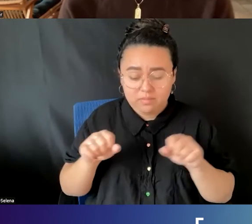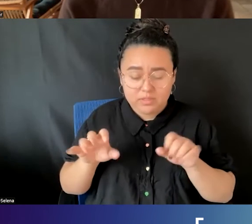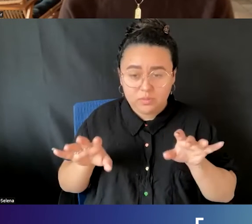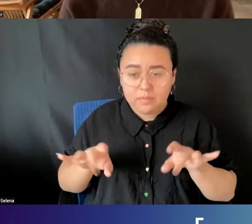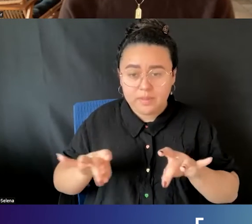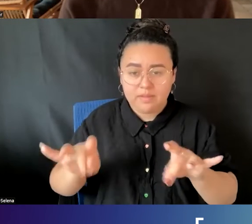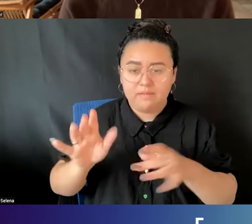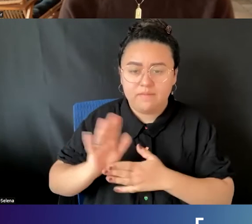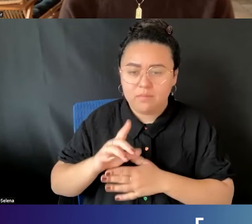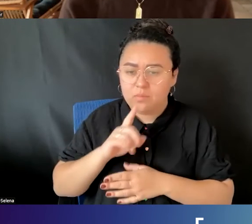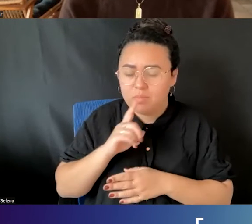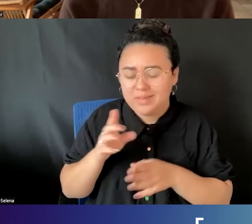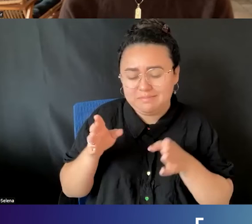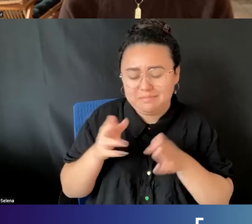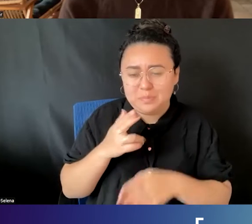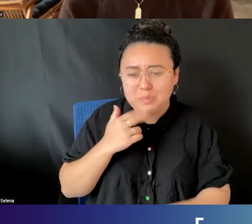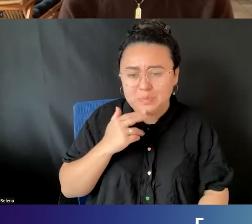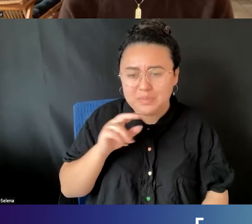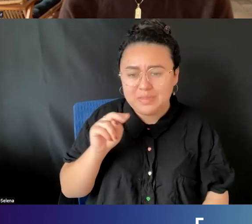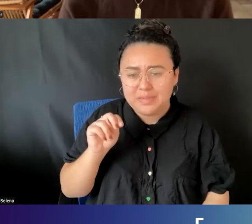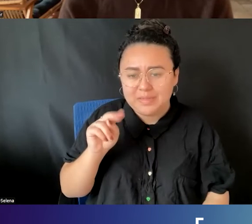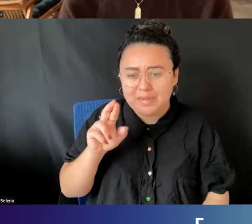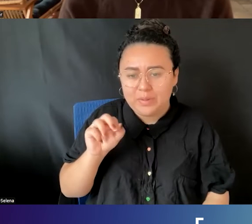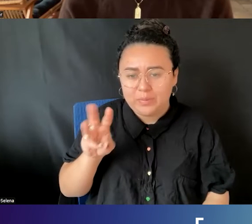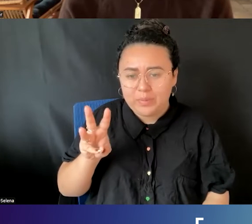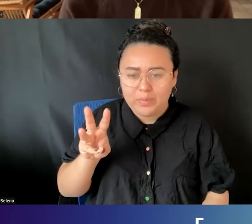And it's not just independent filmmakers who are worrying about this, it's